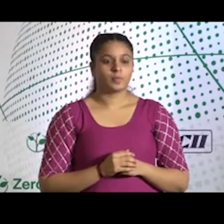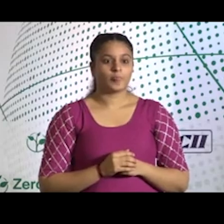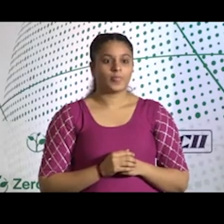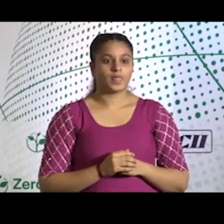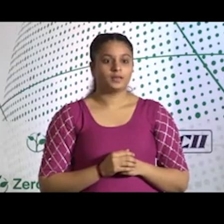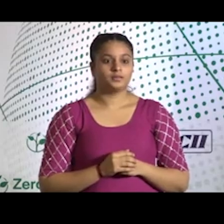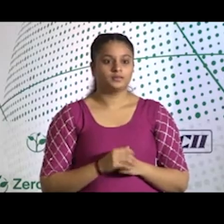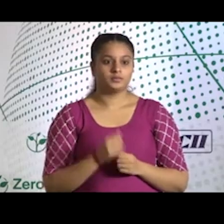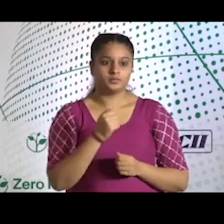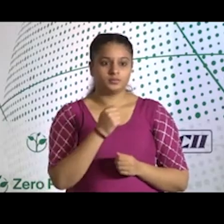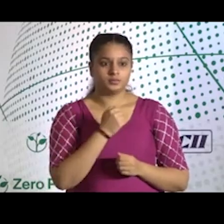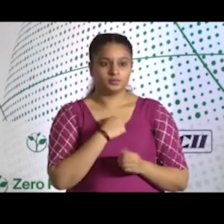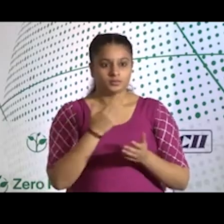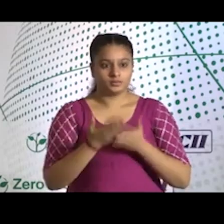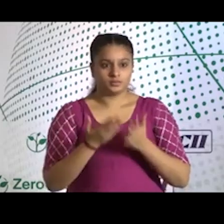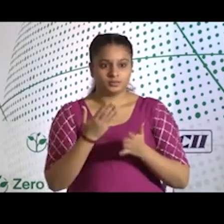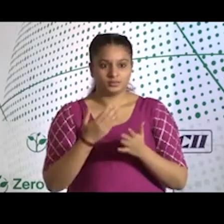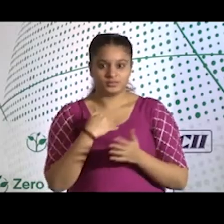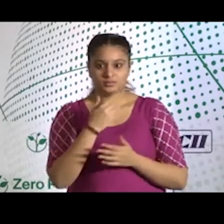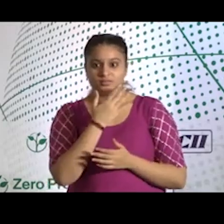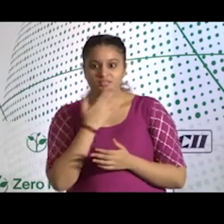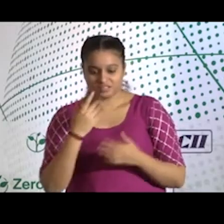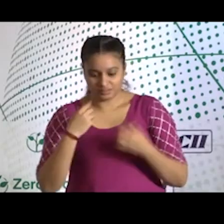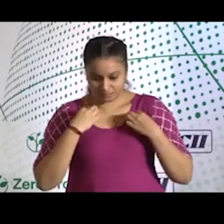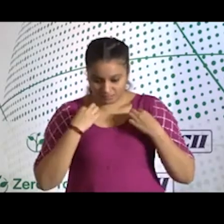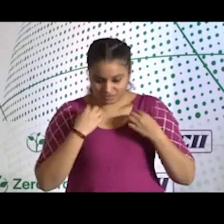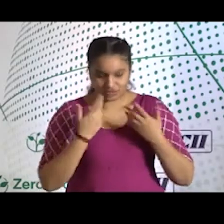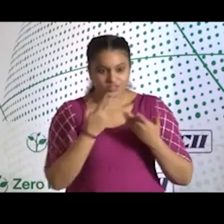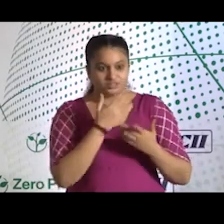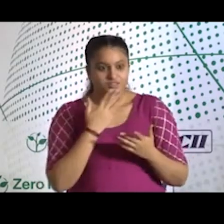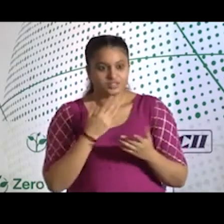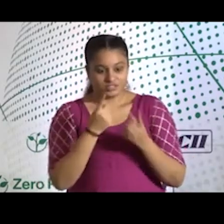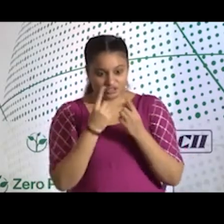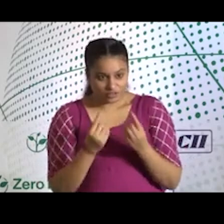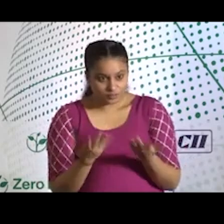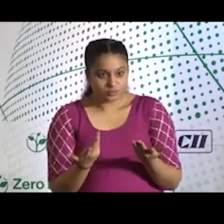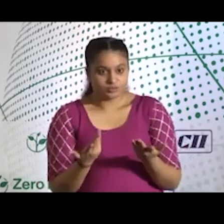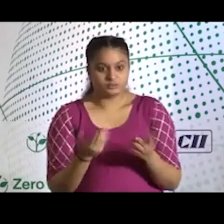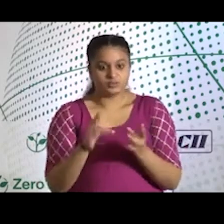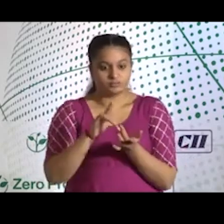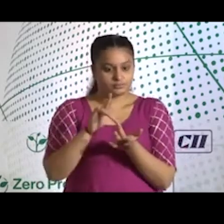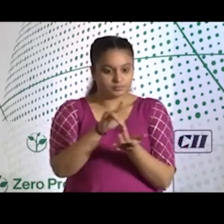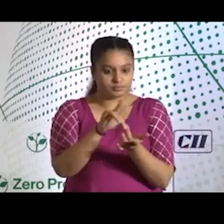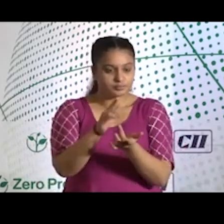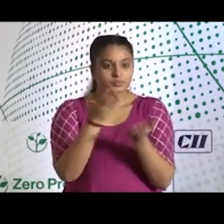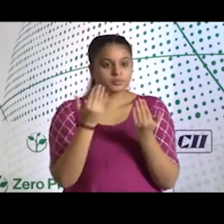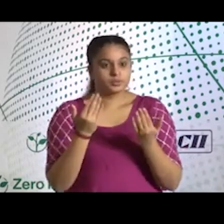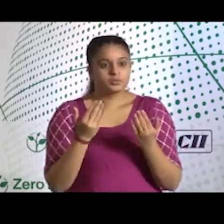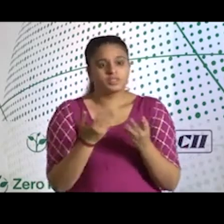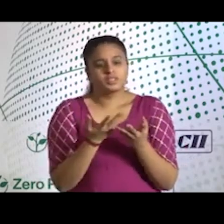I can check the color of my shirt. I can check currency notes. I could navigate I can do so much more.